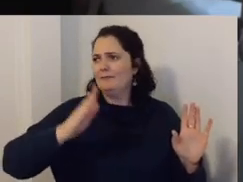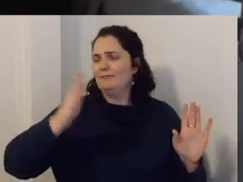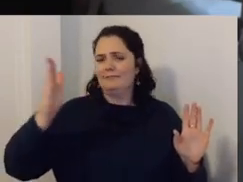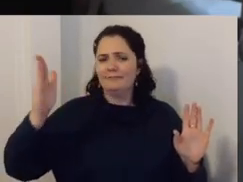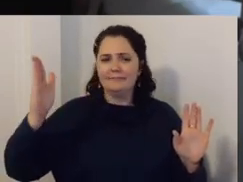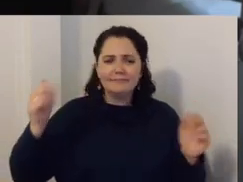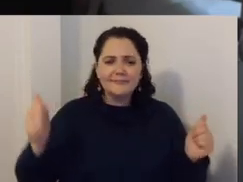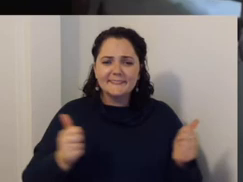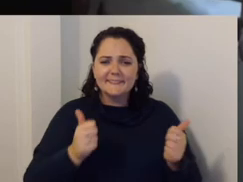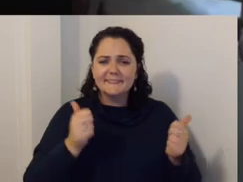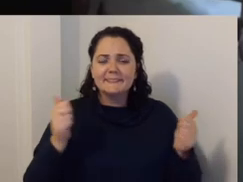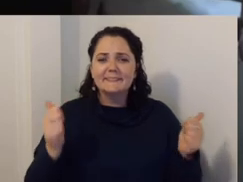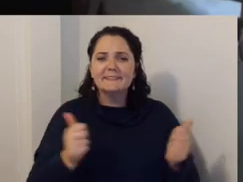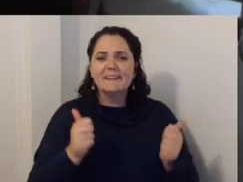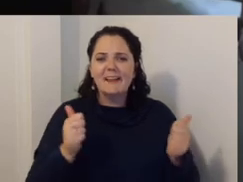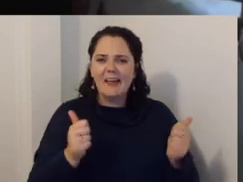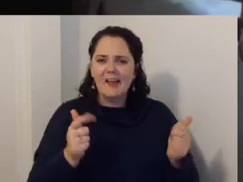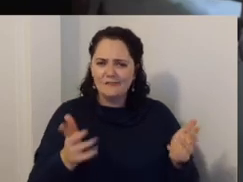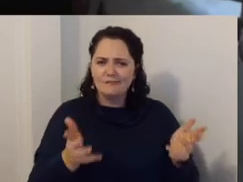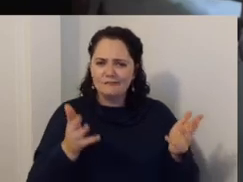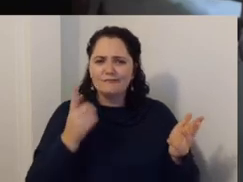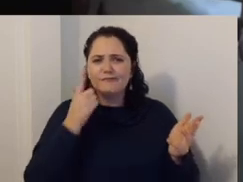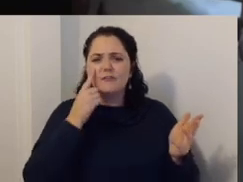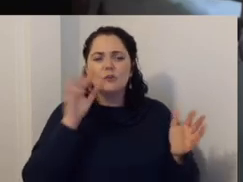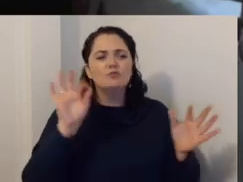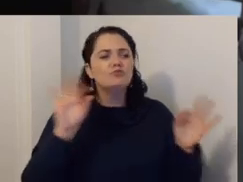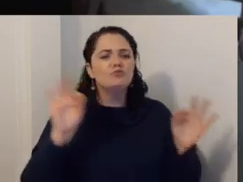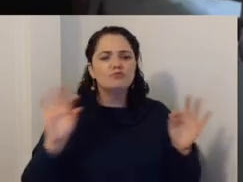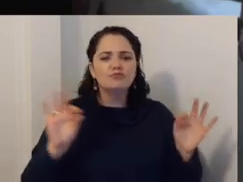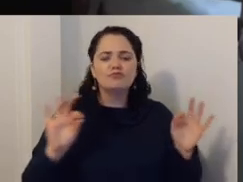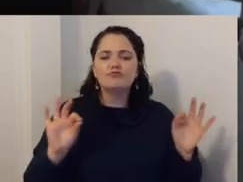just be experimenting a little bit with uh with different pencils that you might be using what